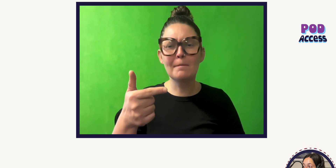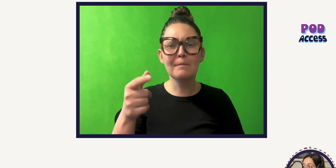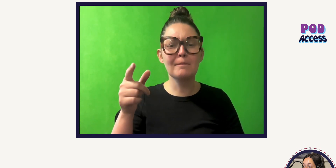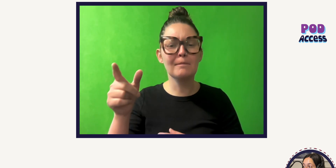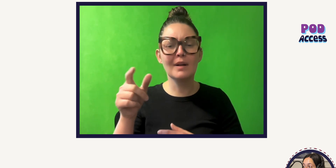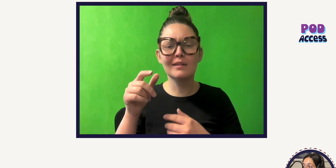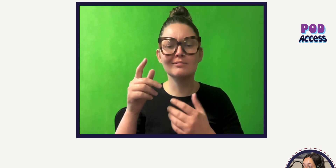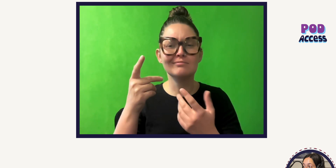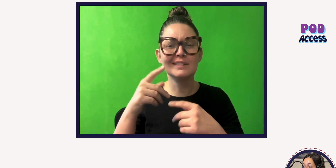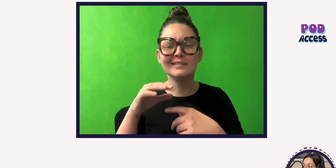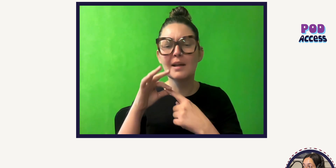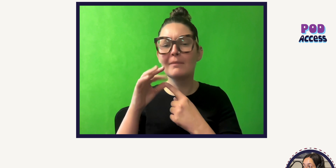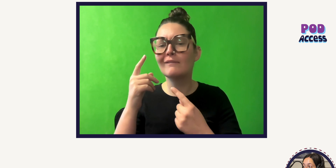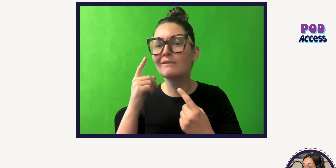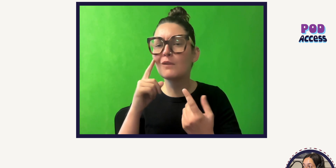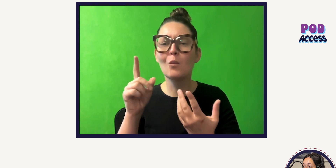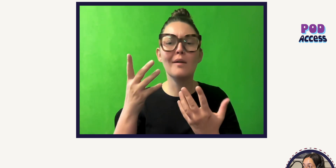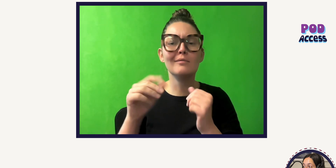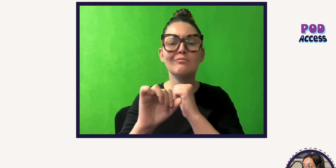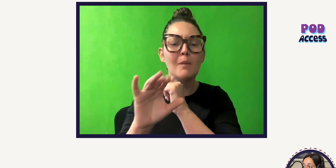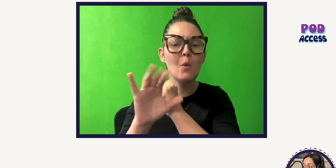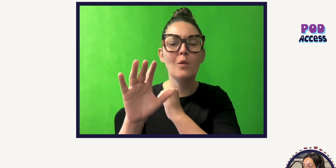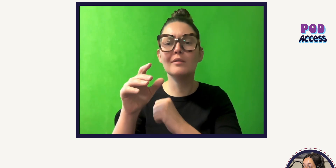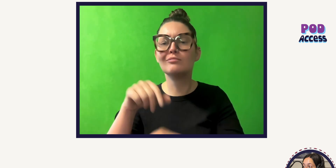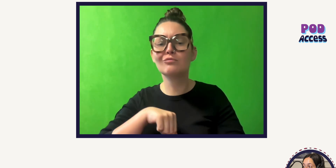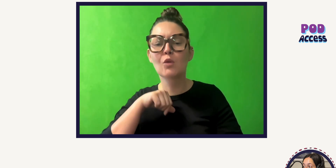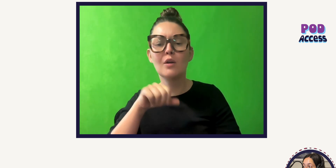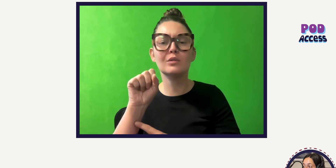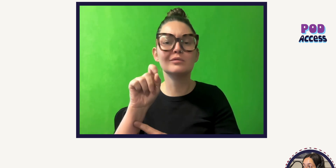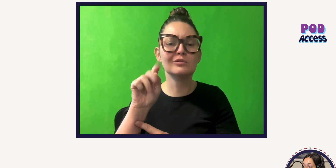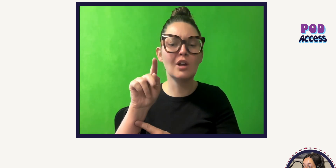to promote Proud Stutter stuff anyway.